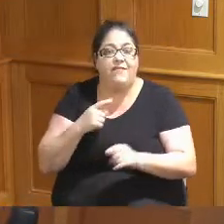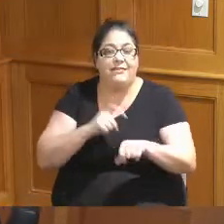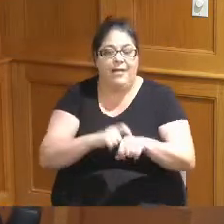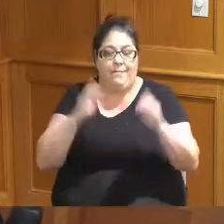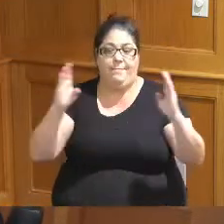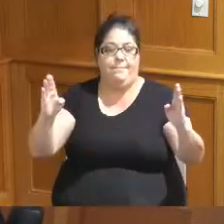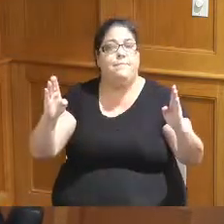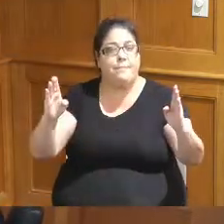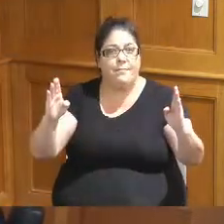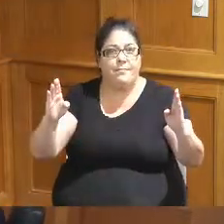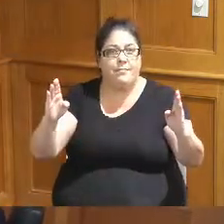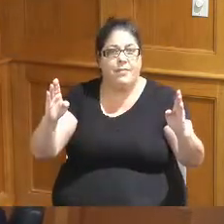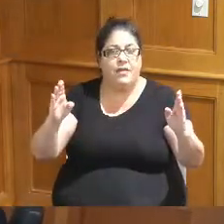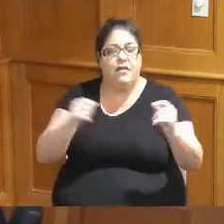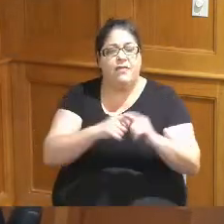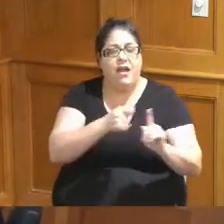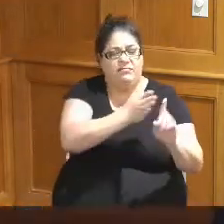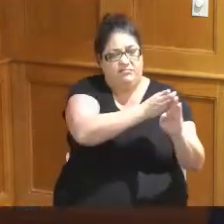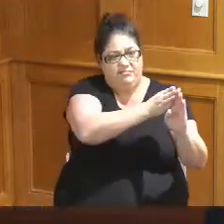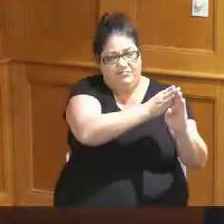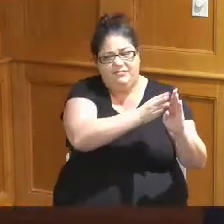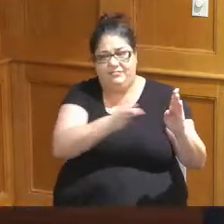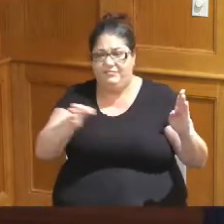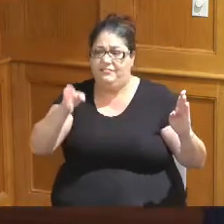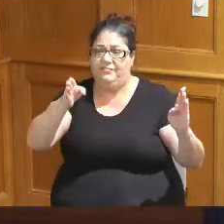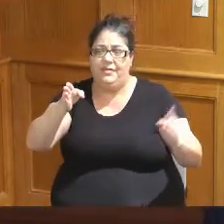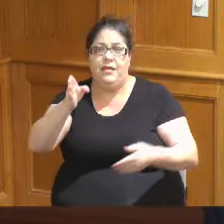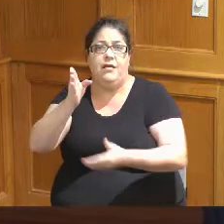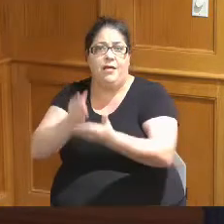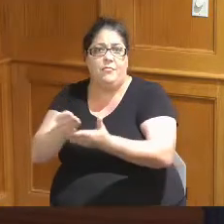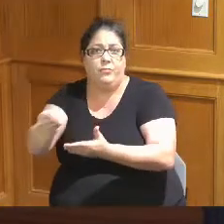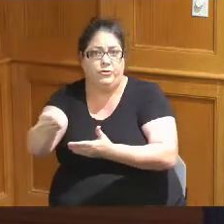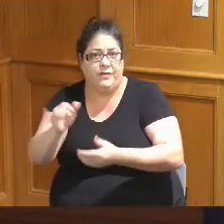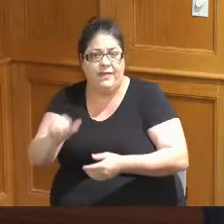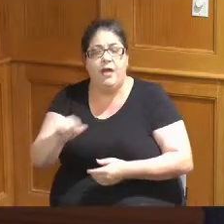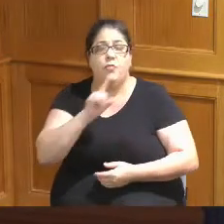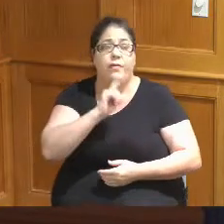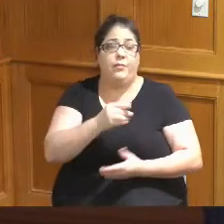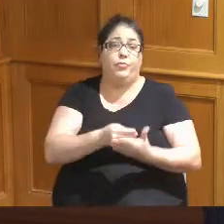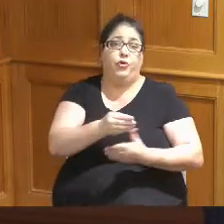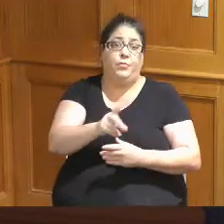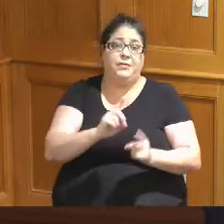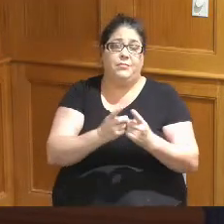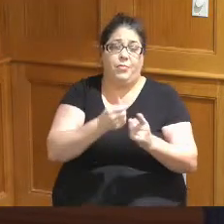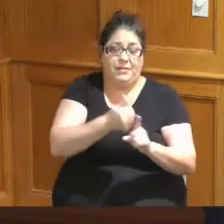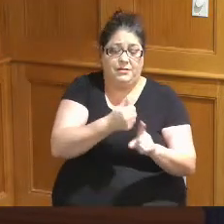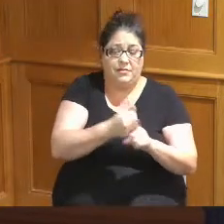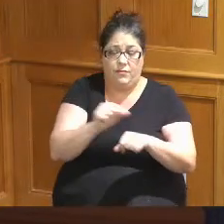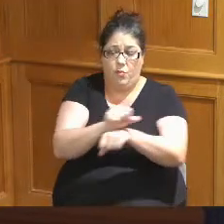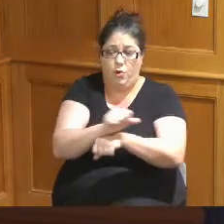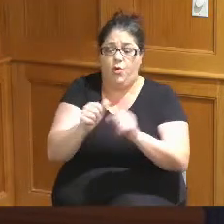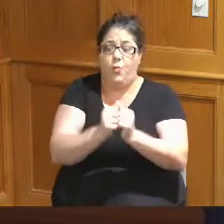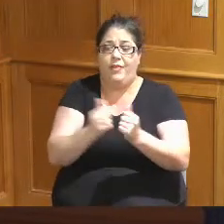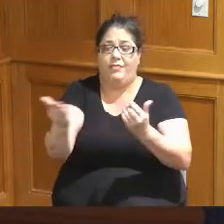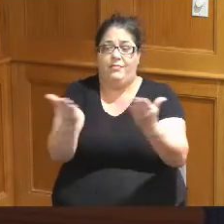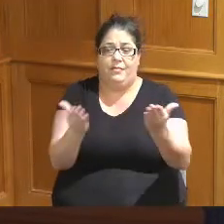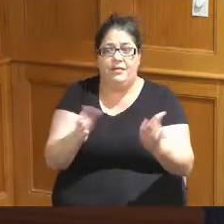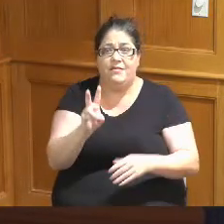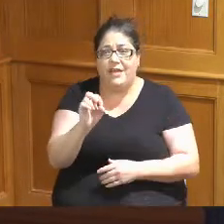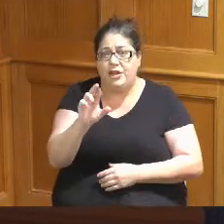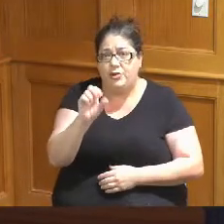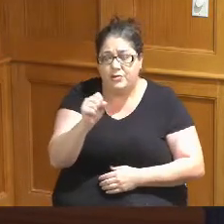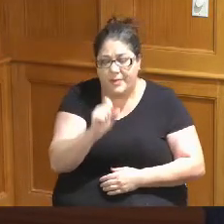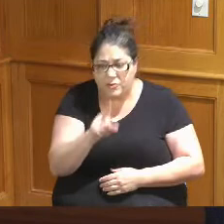time that the the the procuring department will work with the vendors to ensure that that vendor